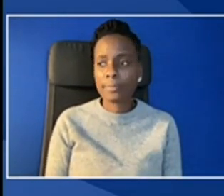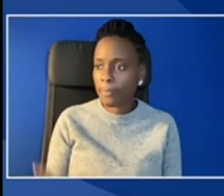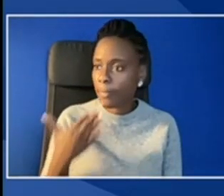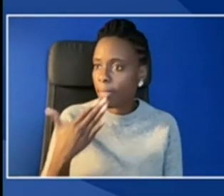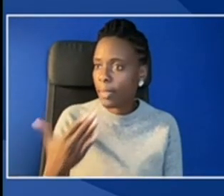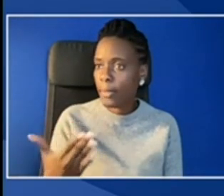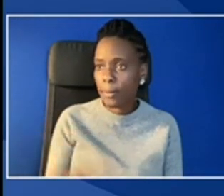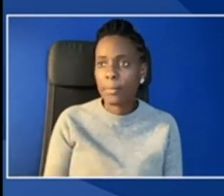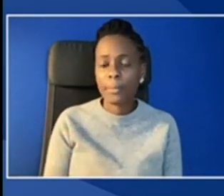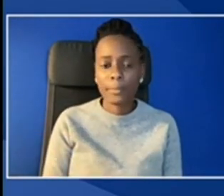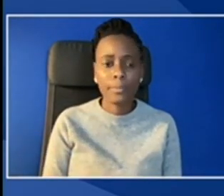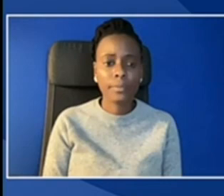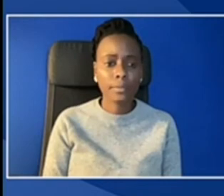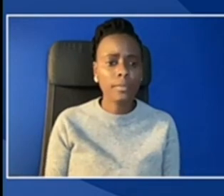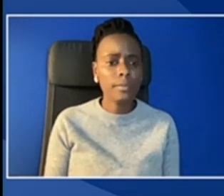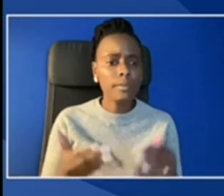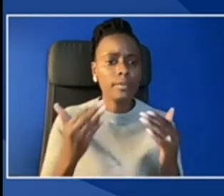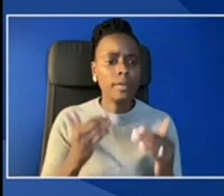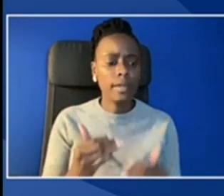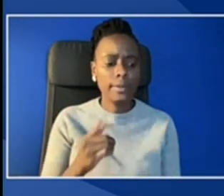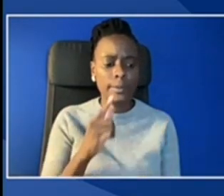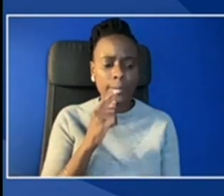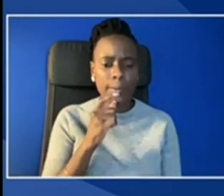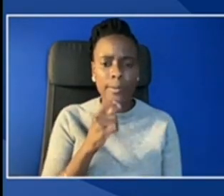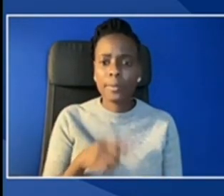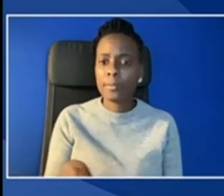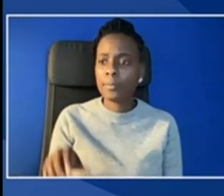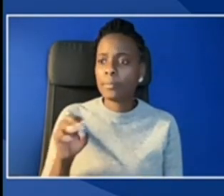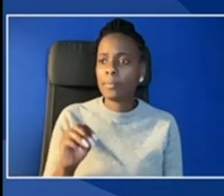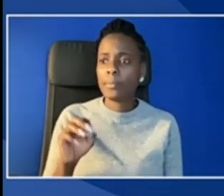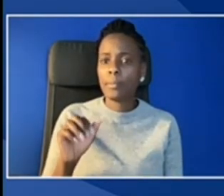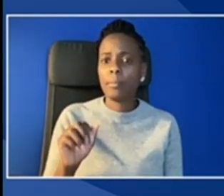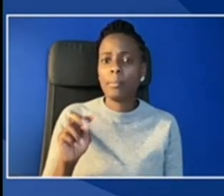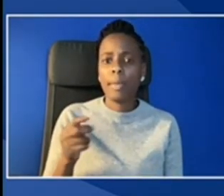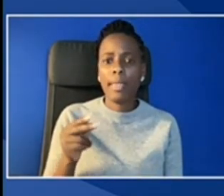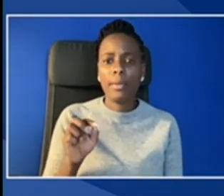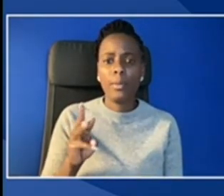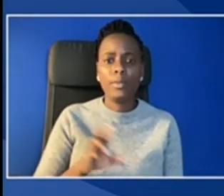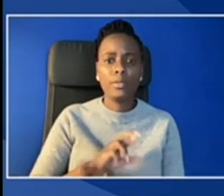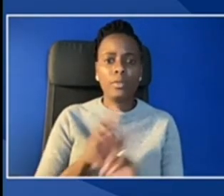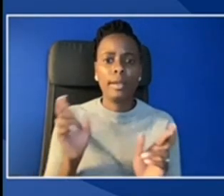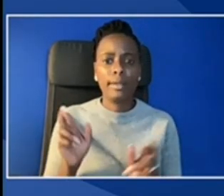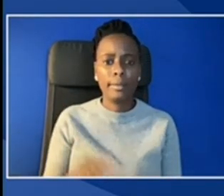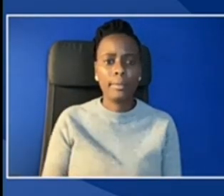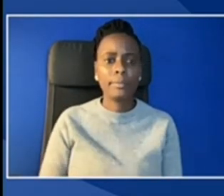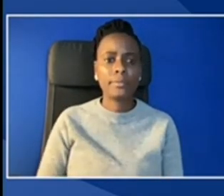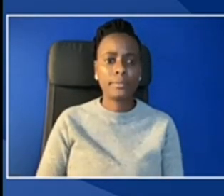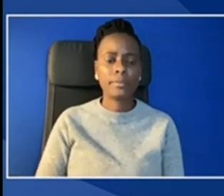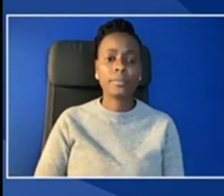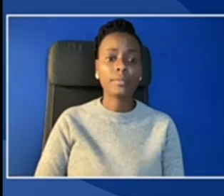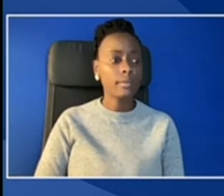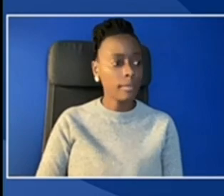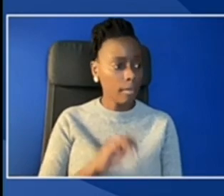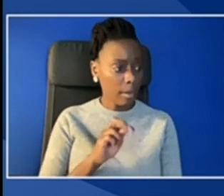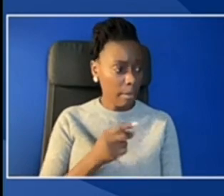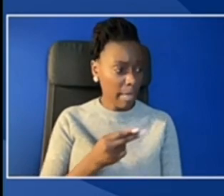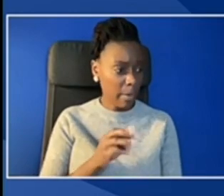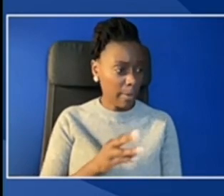I believe Matthew is ready if he wants to come off of mute. Perfect. Great. Matthew, can you hear me? I can, thank you.